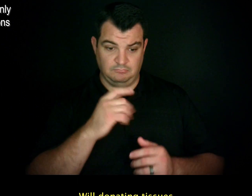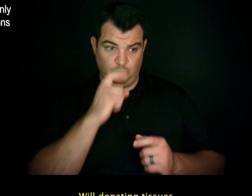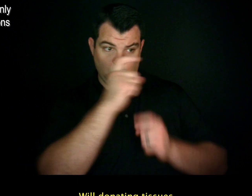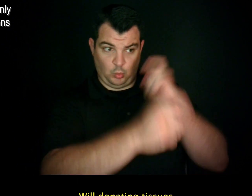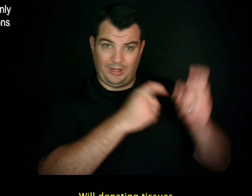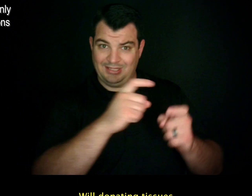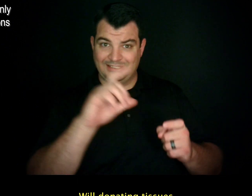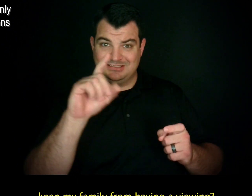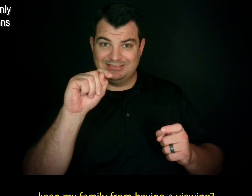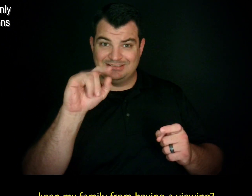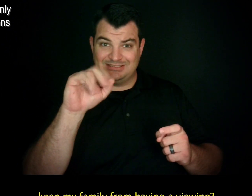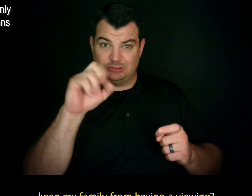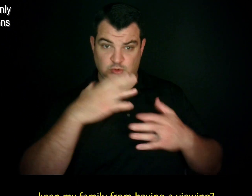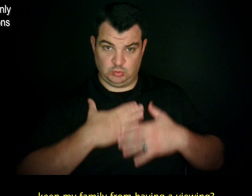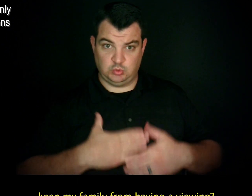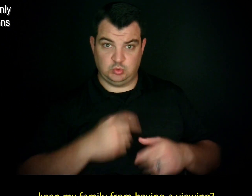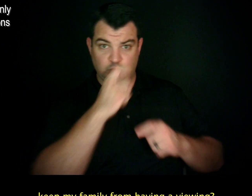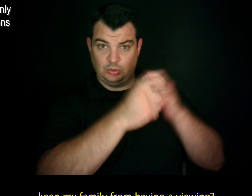Will donating tissues keep my family from having a viewing?